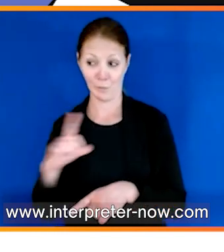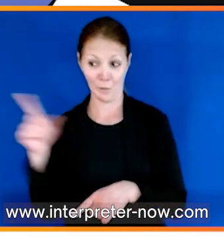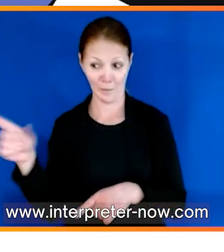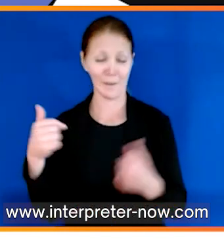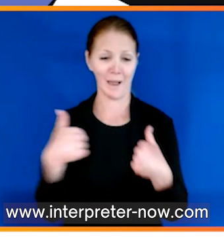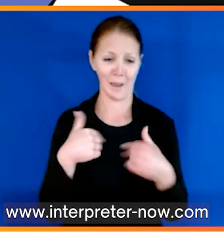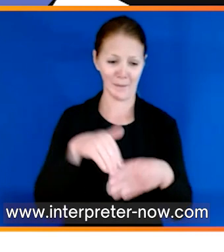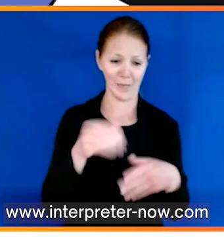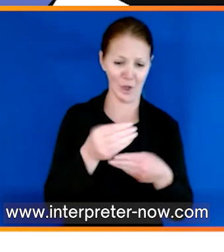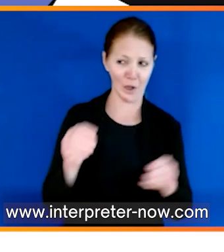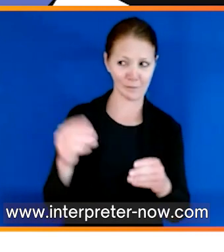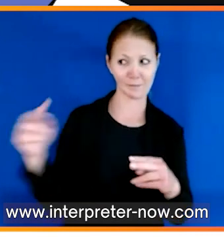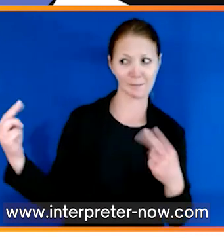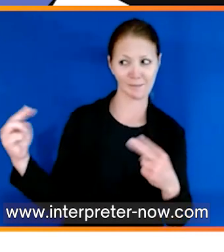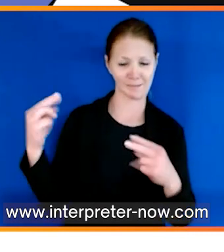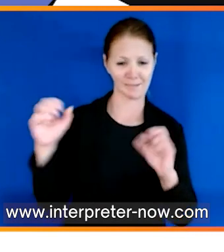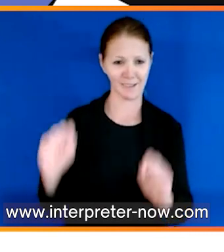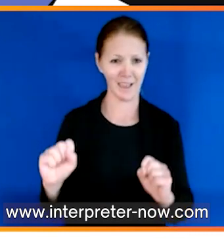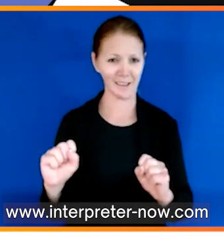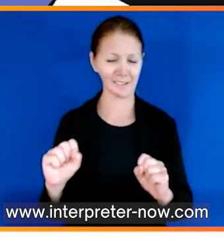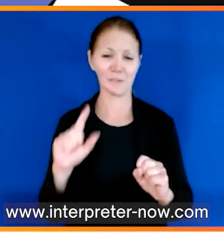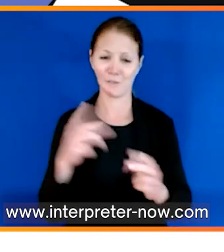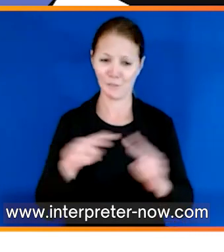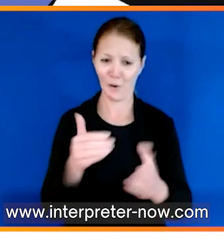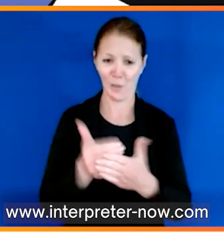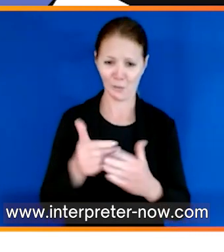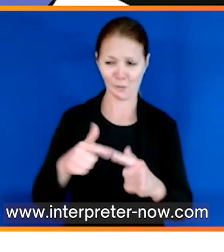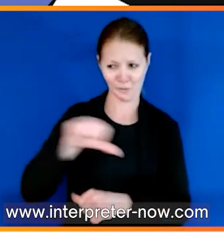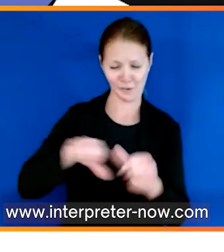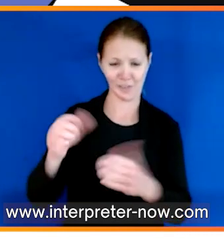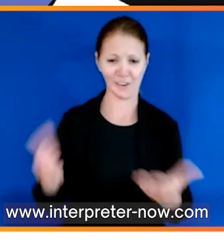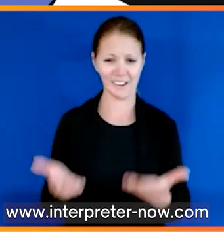room, and I am in our office. So we are in close quarters here.